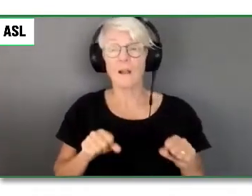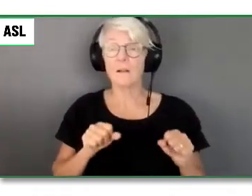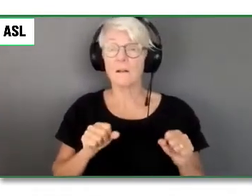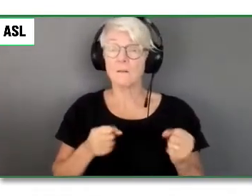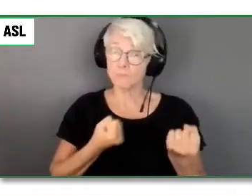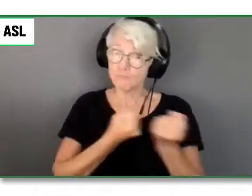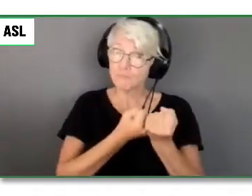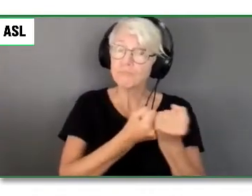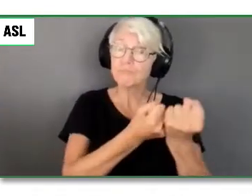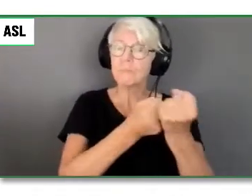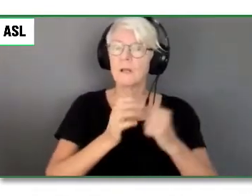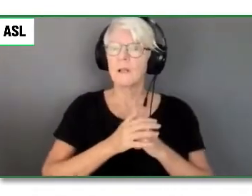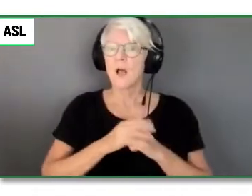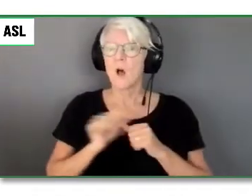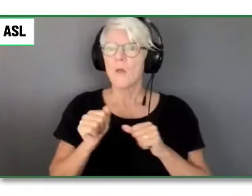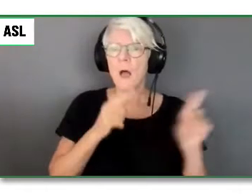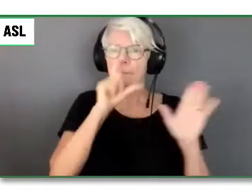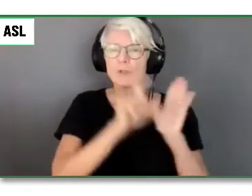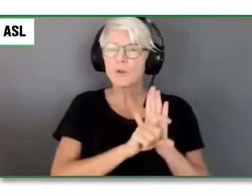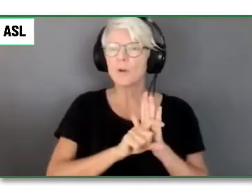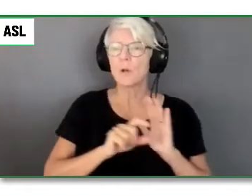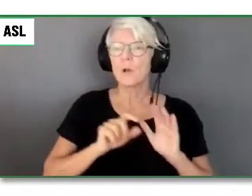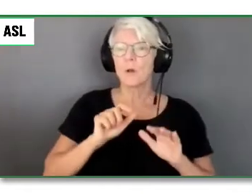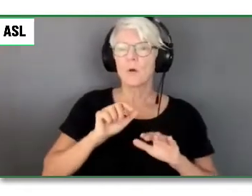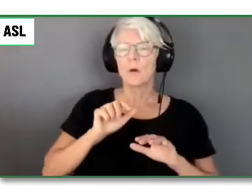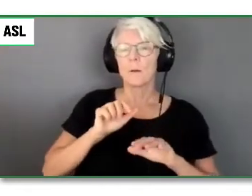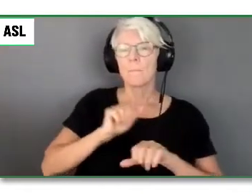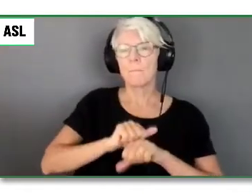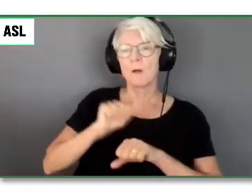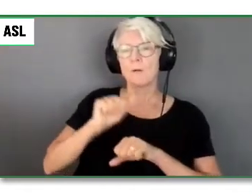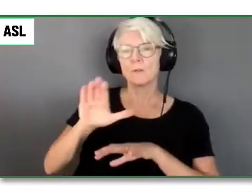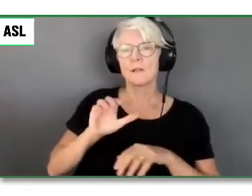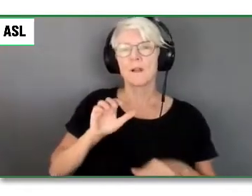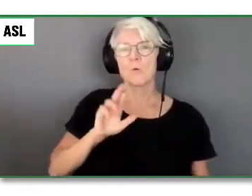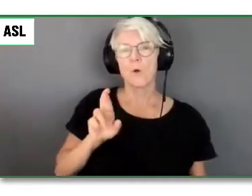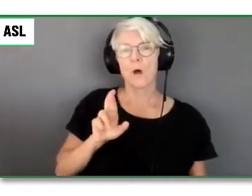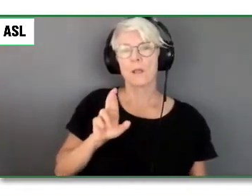which is based here in Canmore, Alberta but often goes to Banff as well.